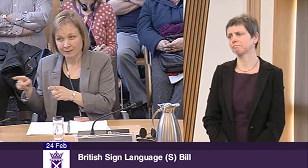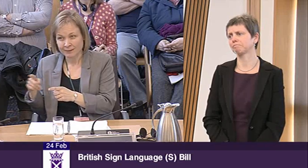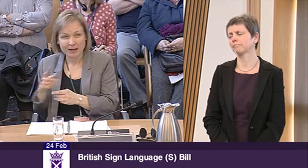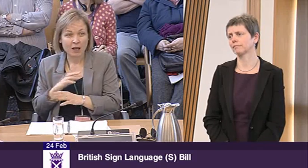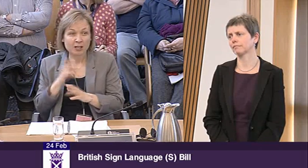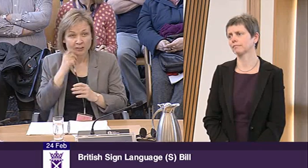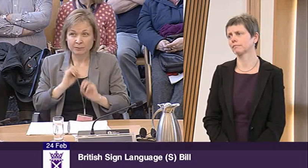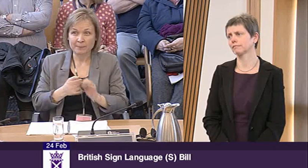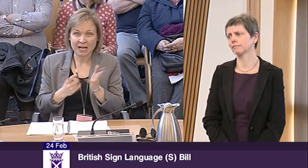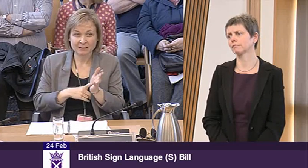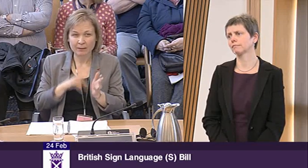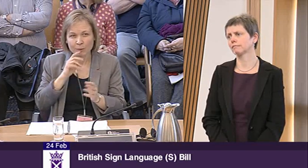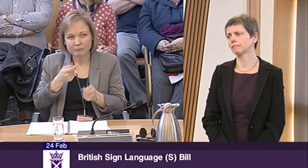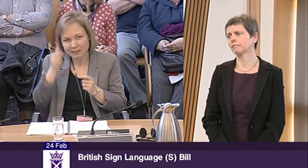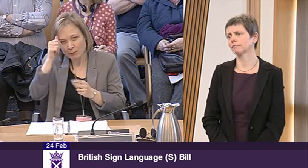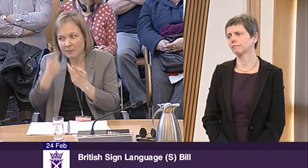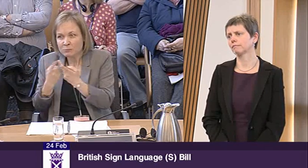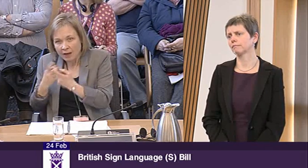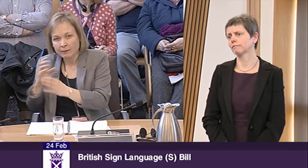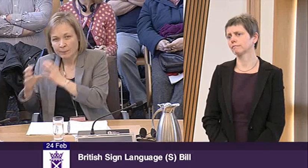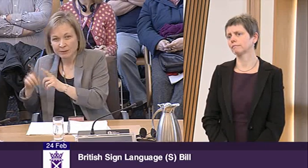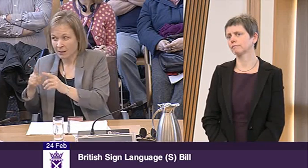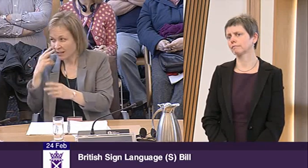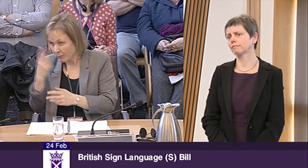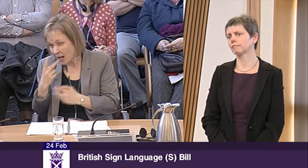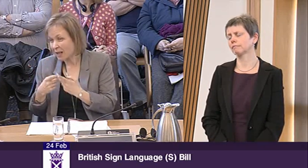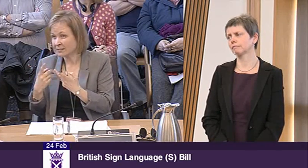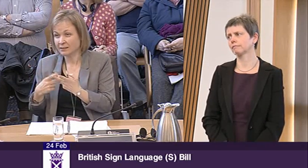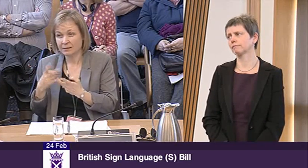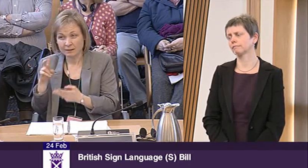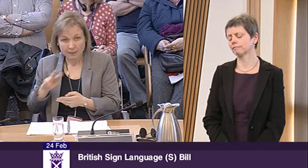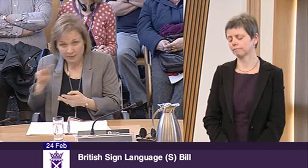deafness generally, that will have positive effects on other forms of deafness in terms